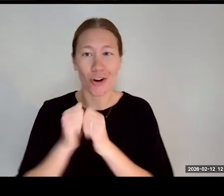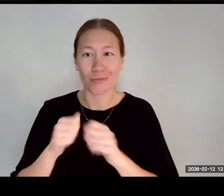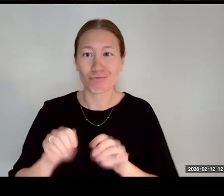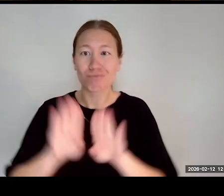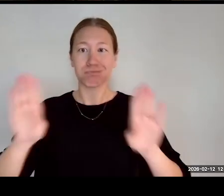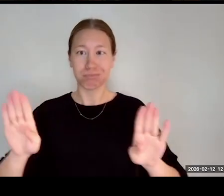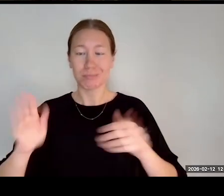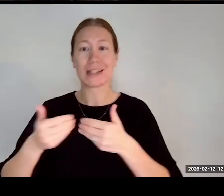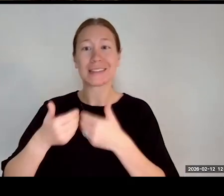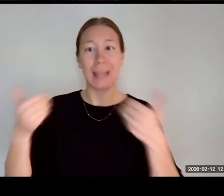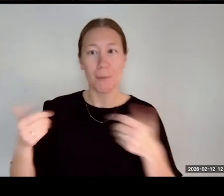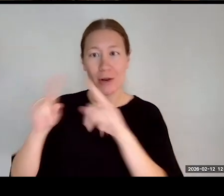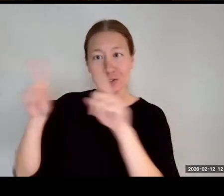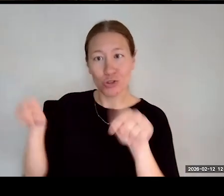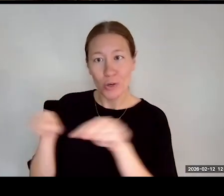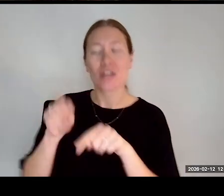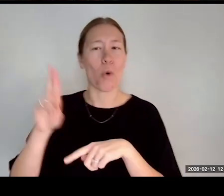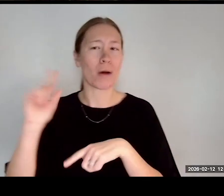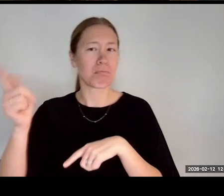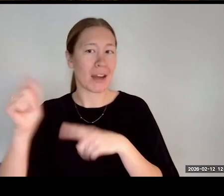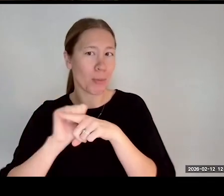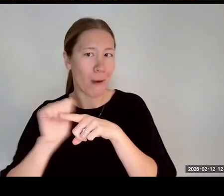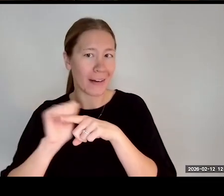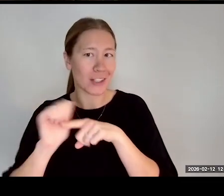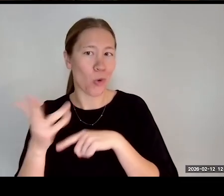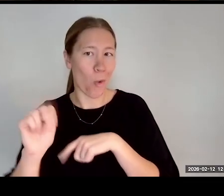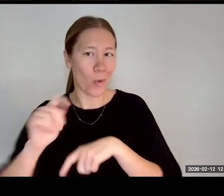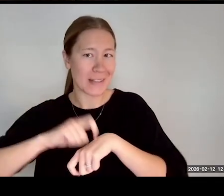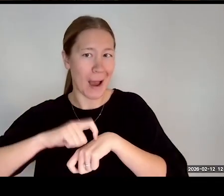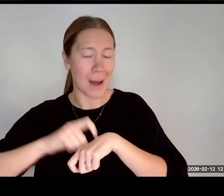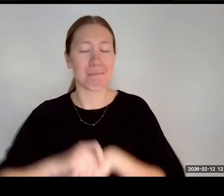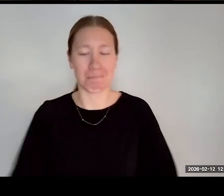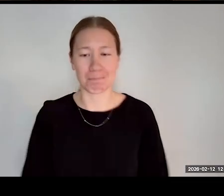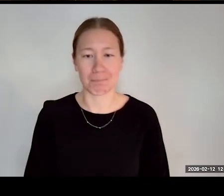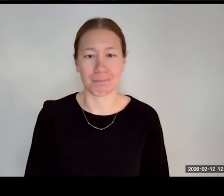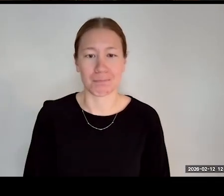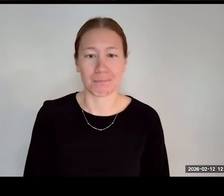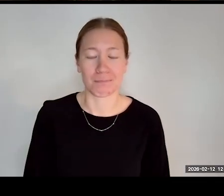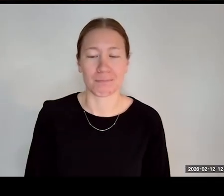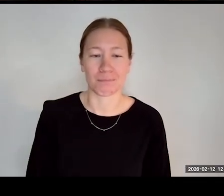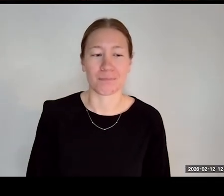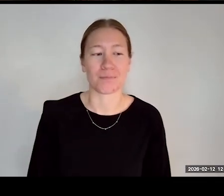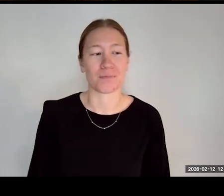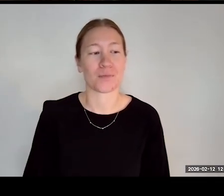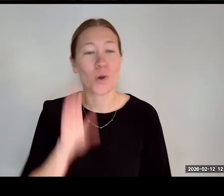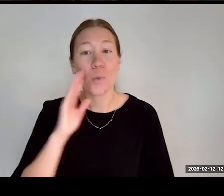or you can use it to practice remediation on your own time after the session. You're also going to receive the questions